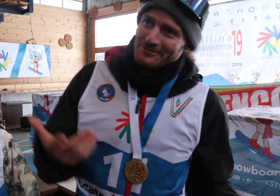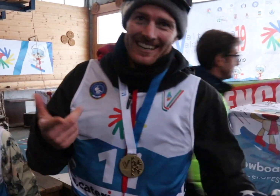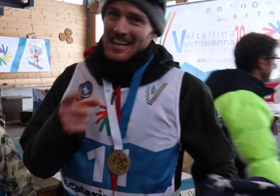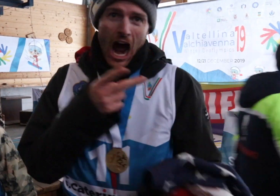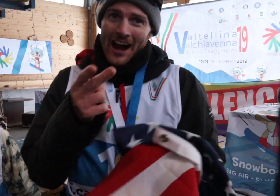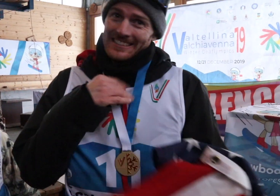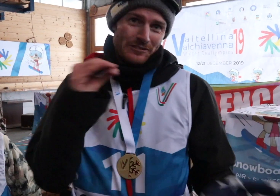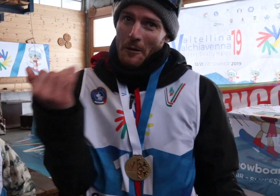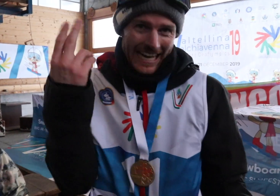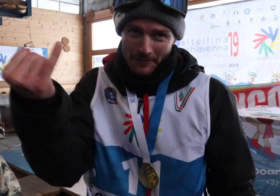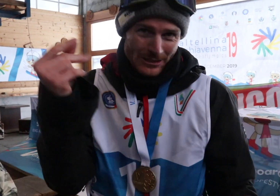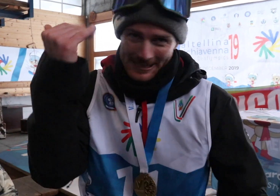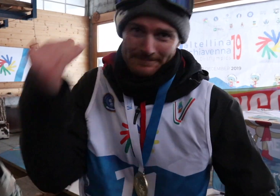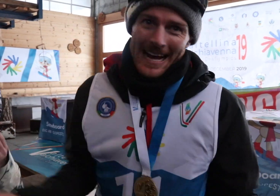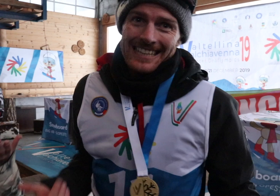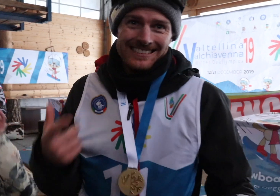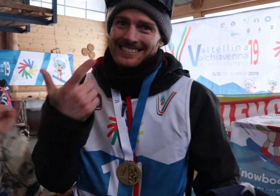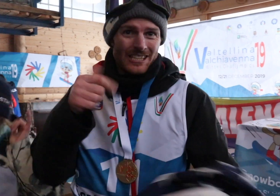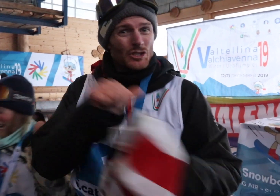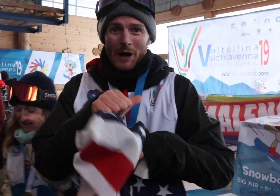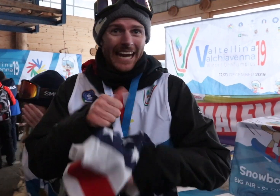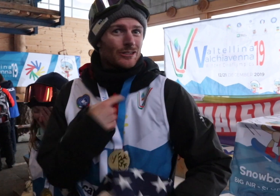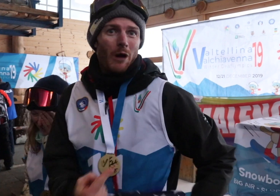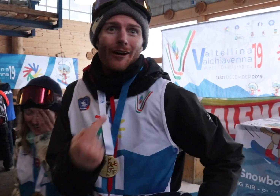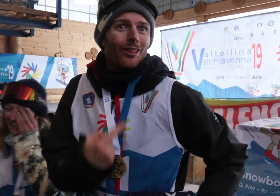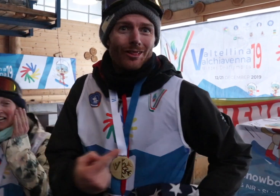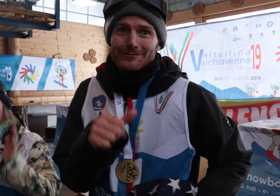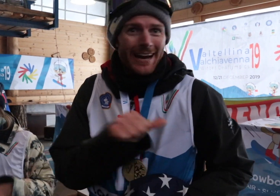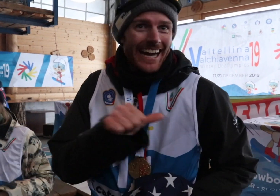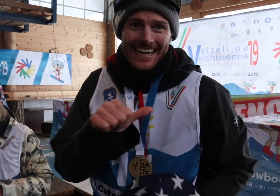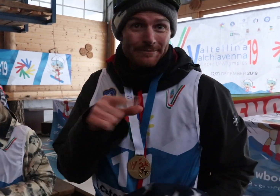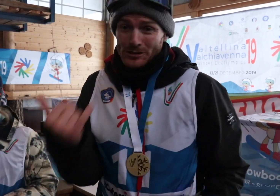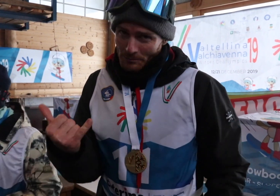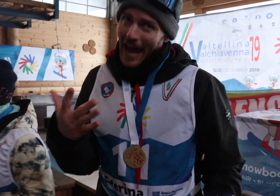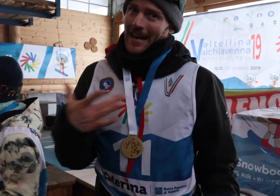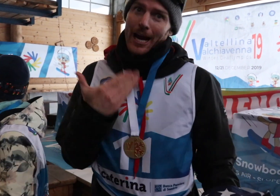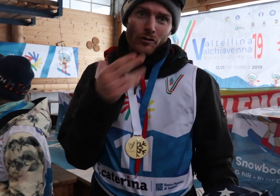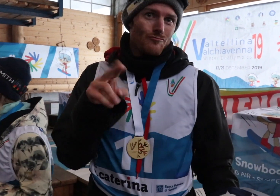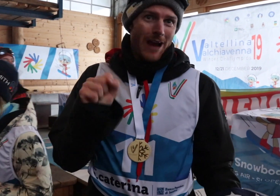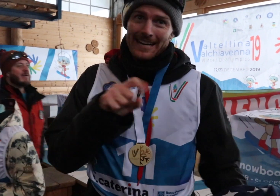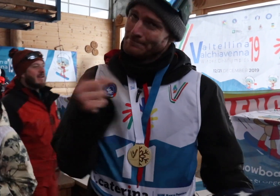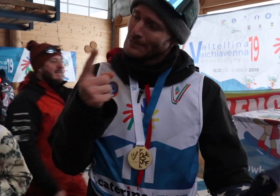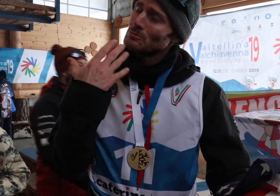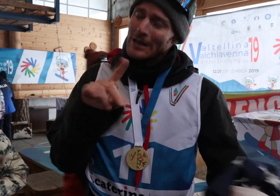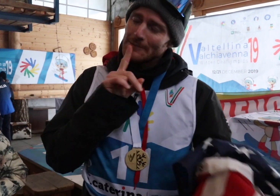Honestly, I had no idea what to expect. I’ve struggled with training. Today I had good runs but I am sure it was really,